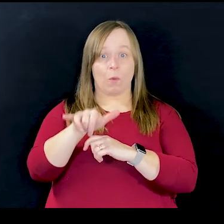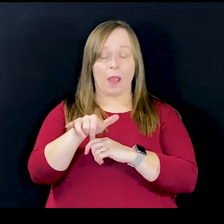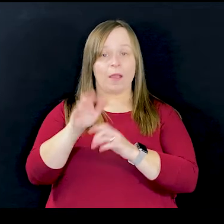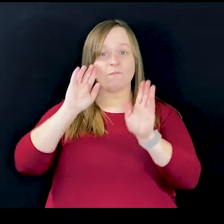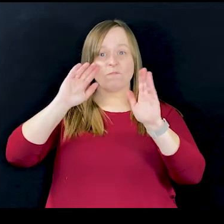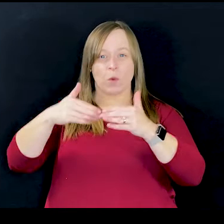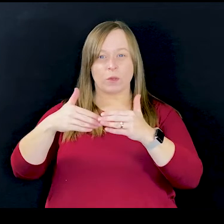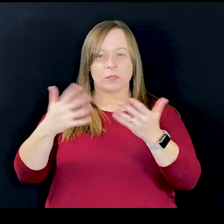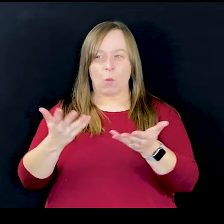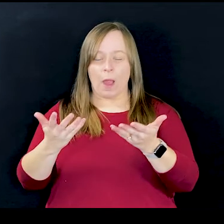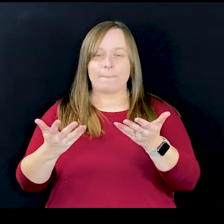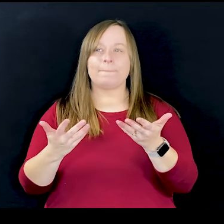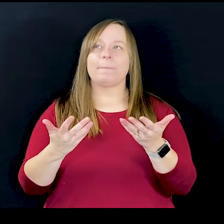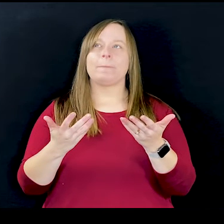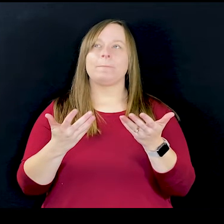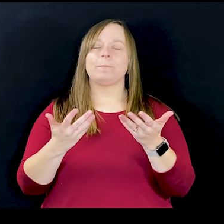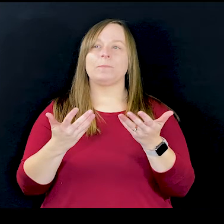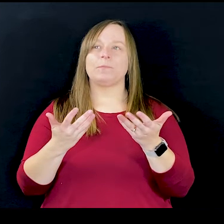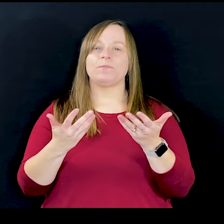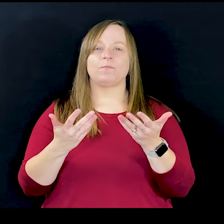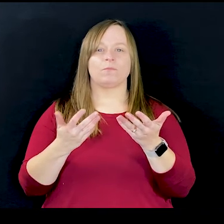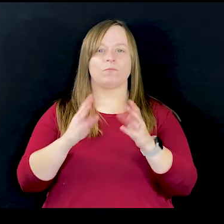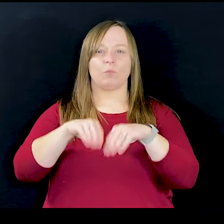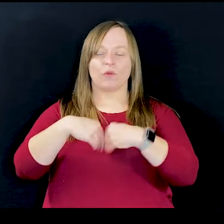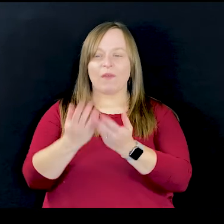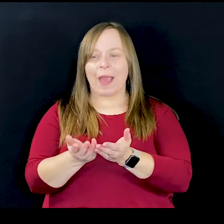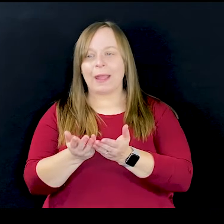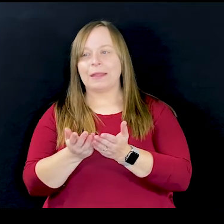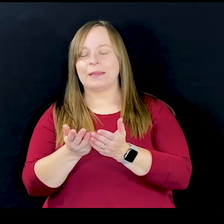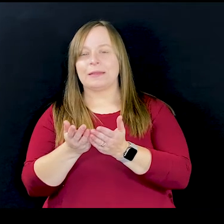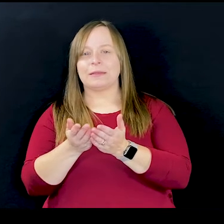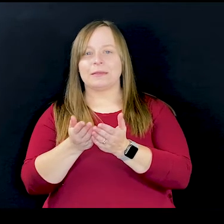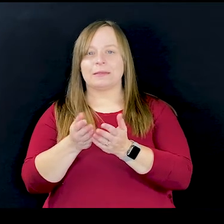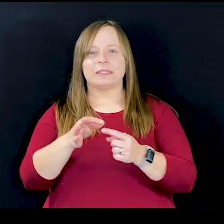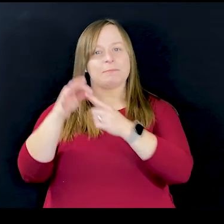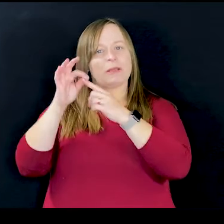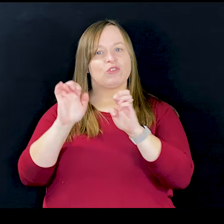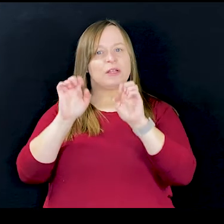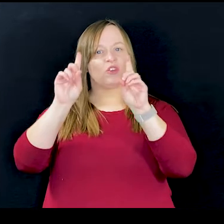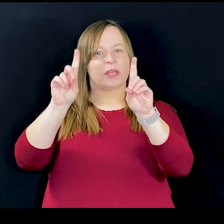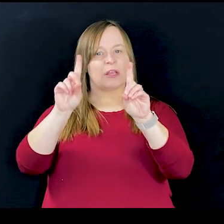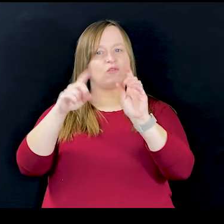And to focus specifically on providing special education